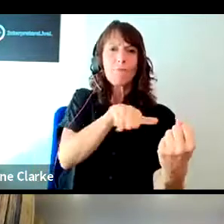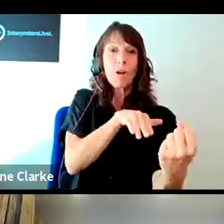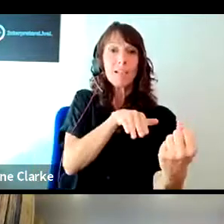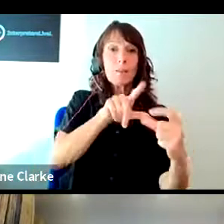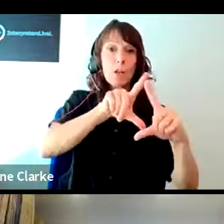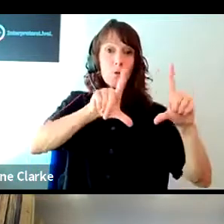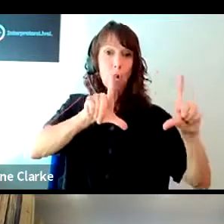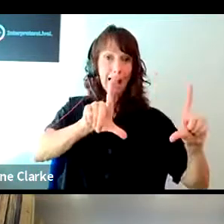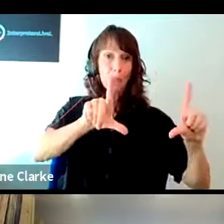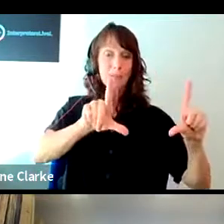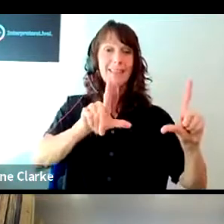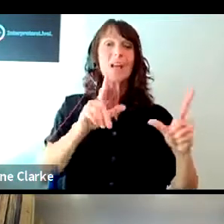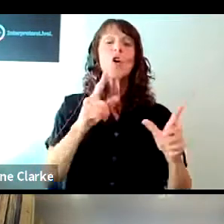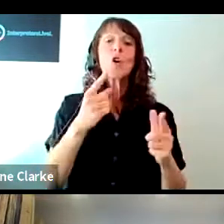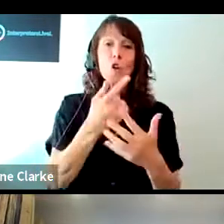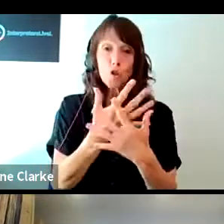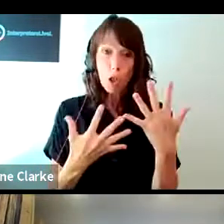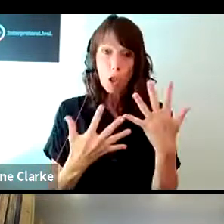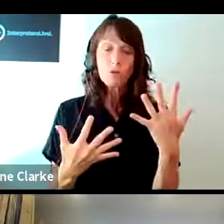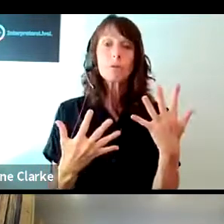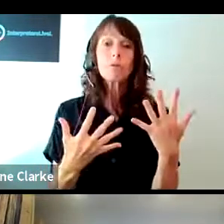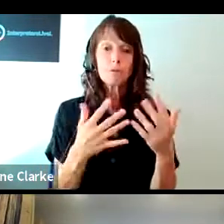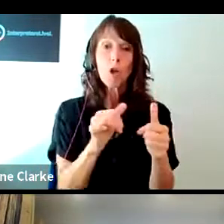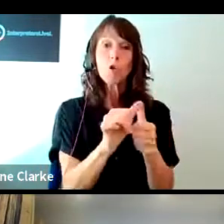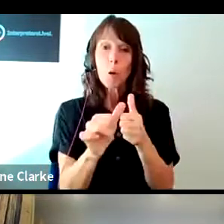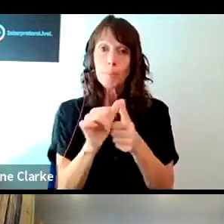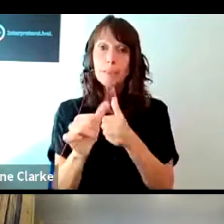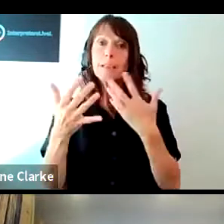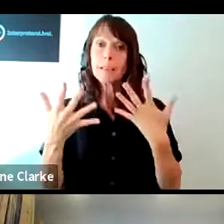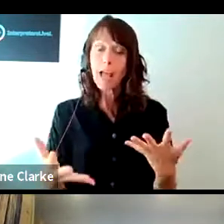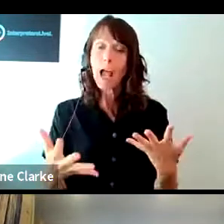happening. Multinational corporations are now paying attention to this because they're scared to